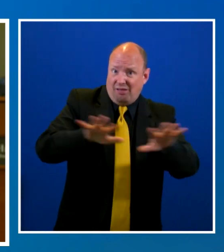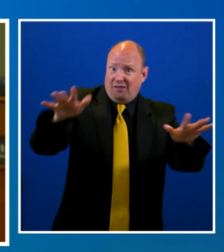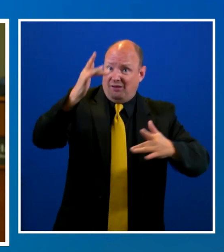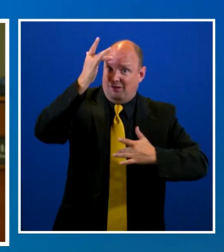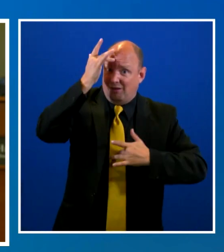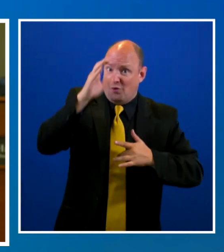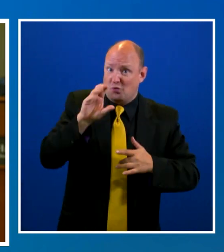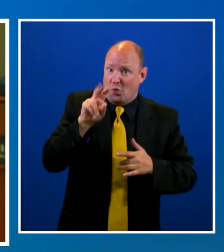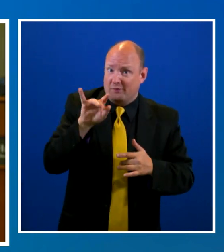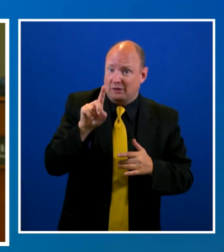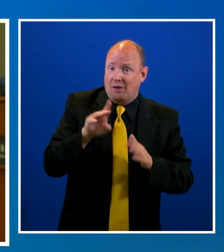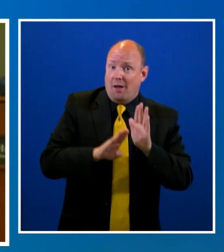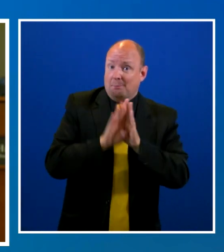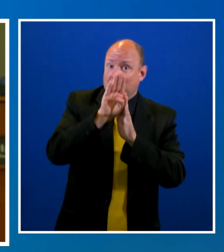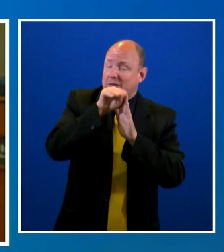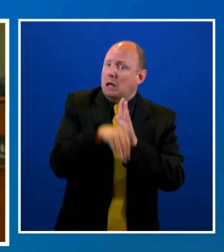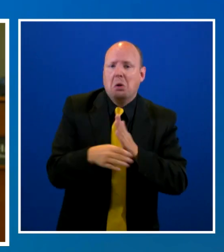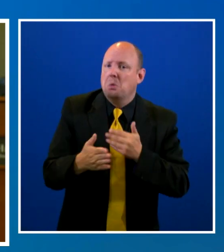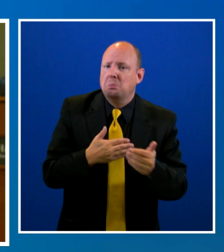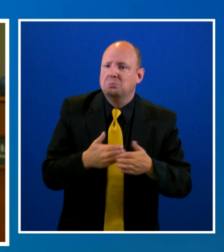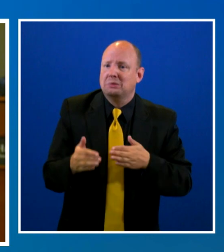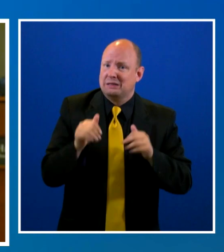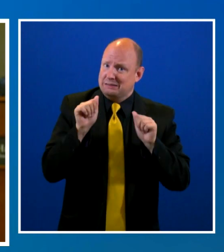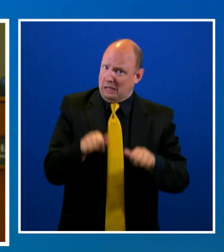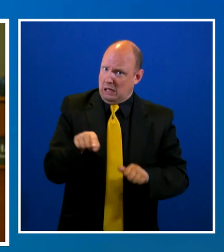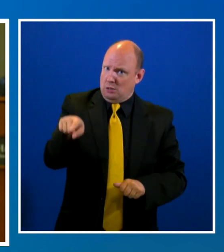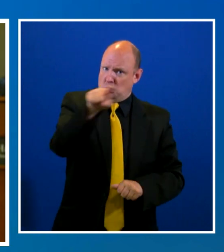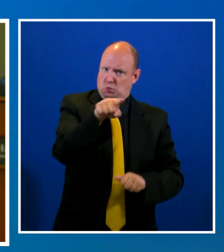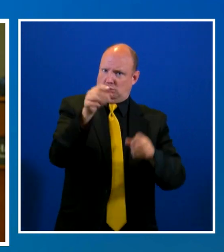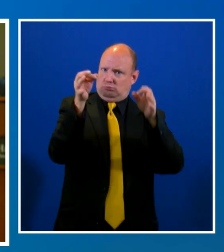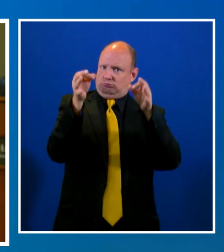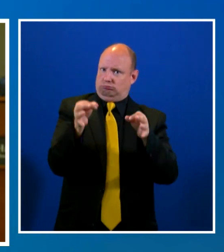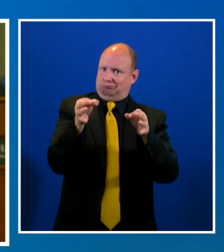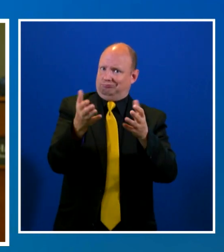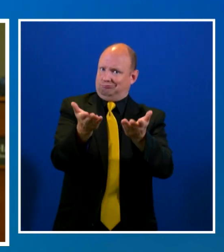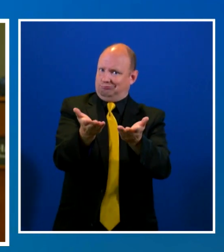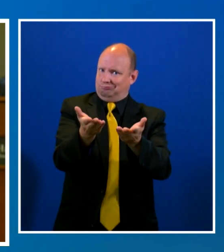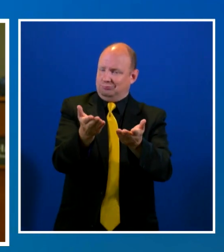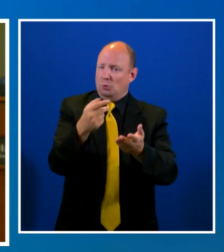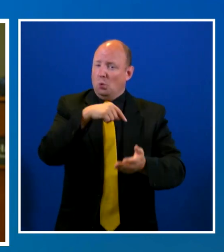We've proven tools to slow down this pandemic and move forward.